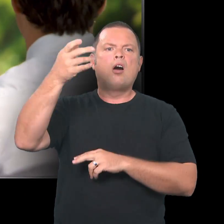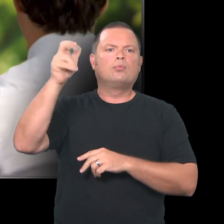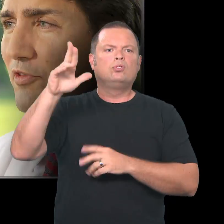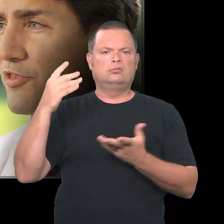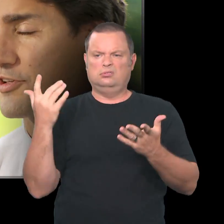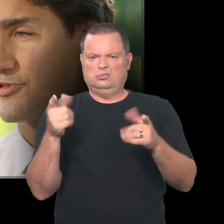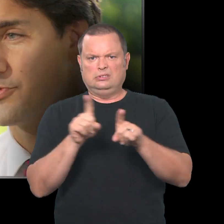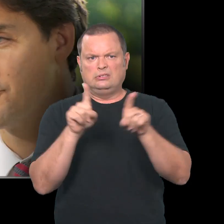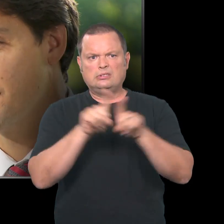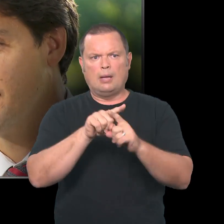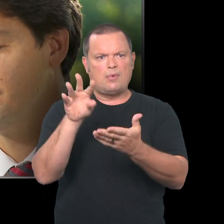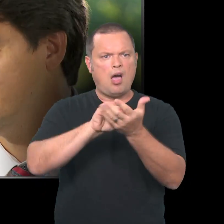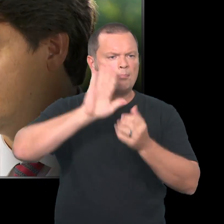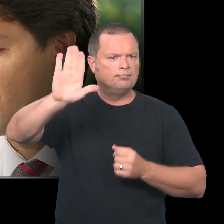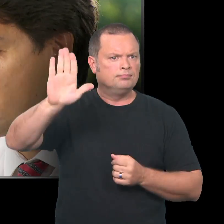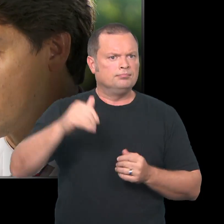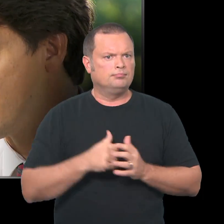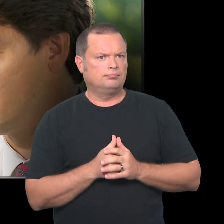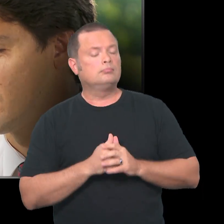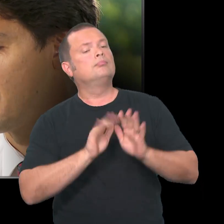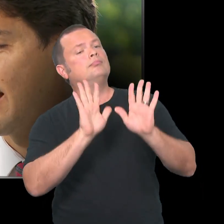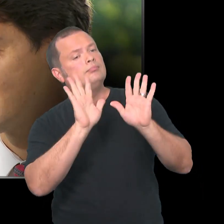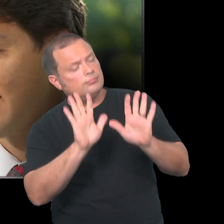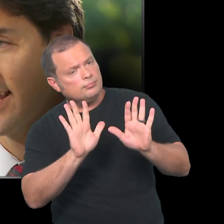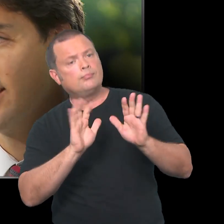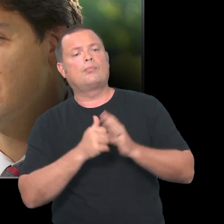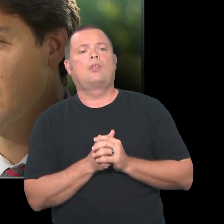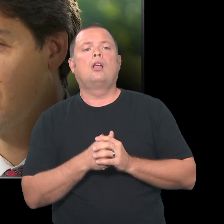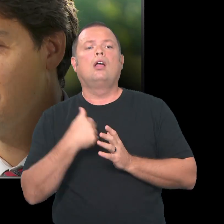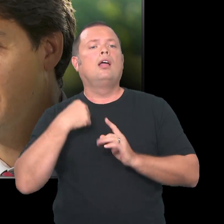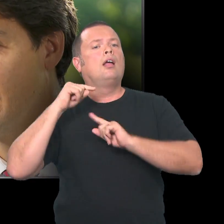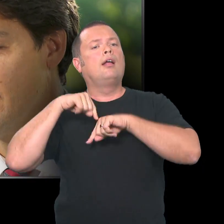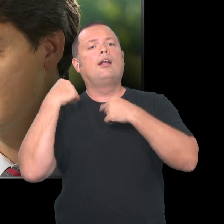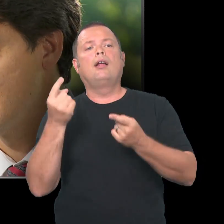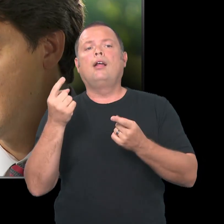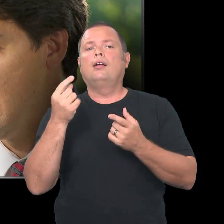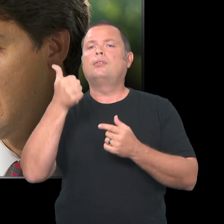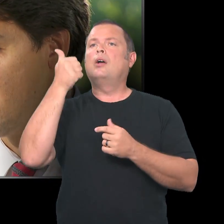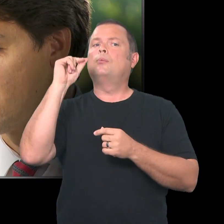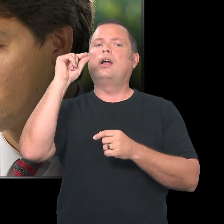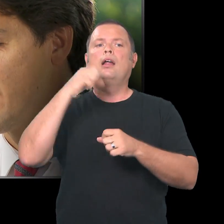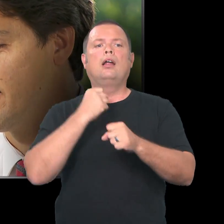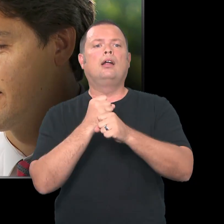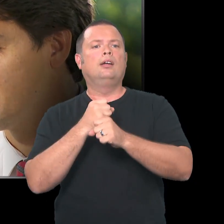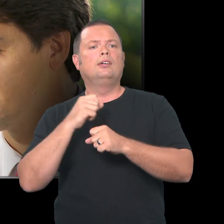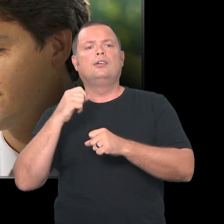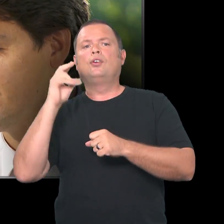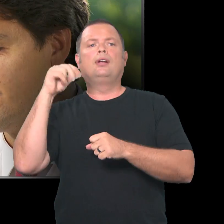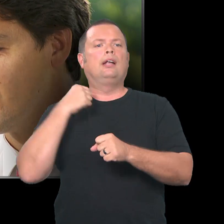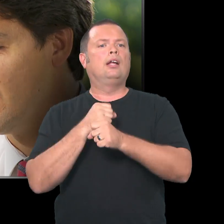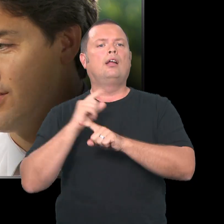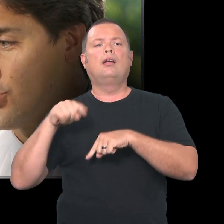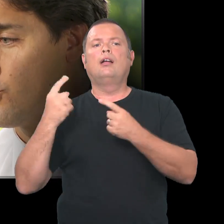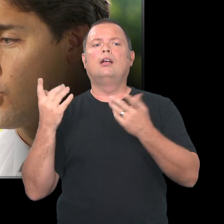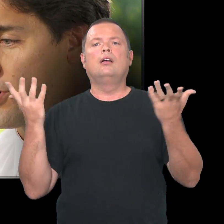now making those same judgements about the Conservatives? One of the things that we've seen throughout the past decades in government,